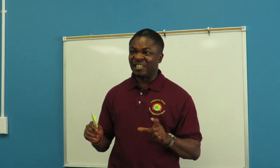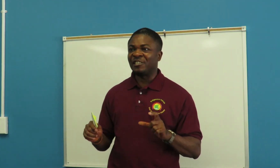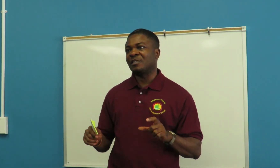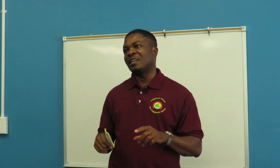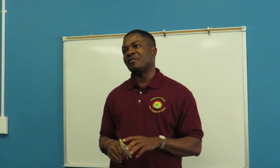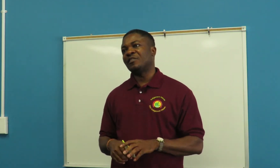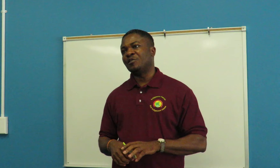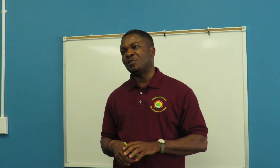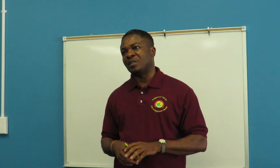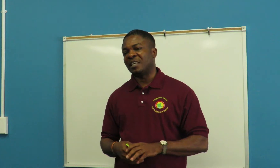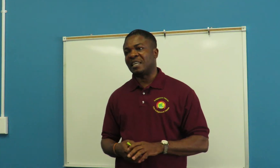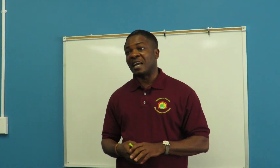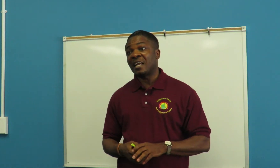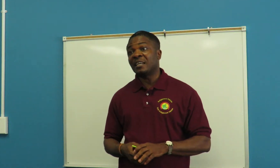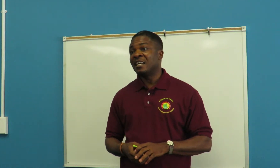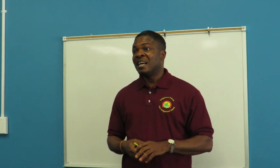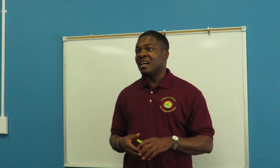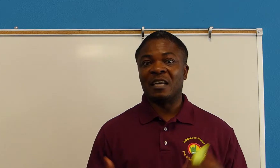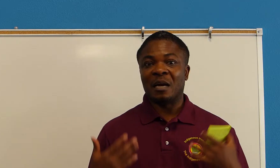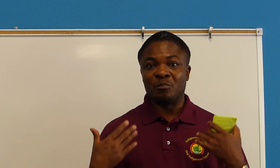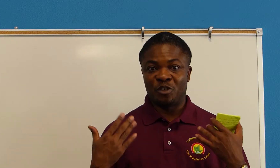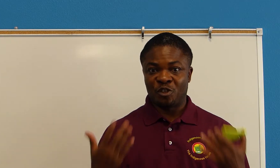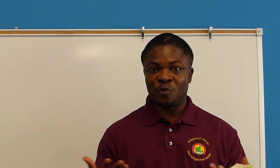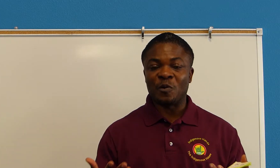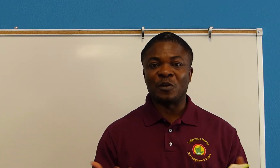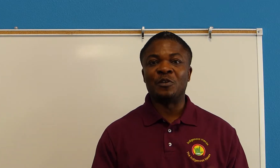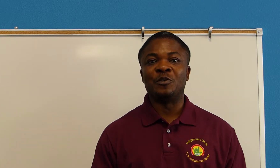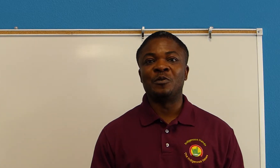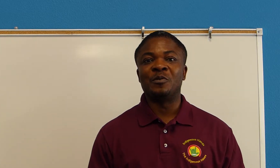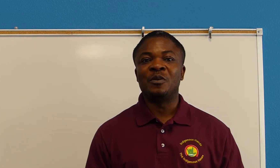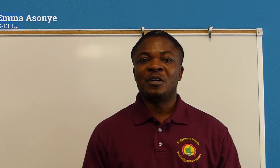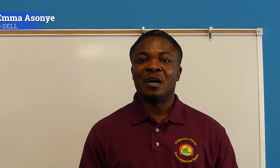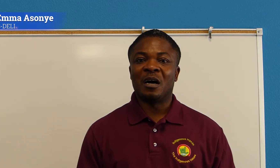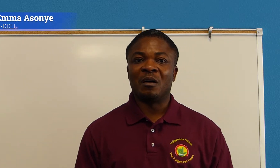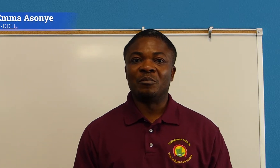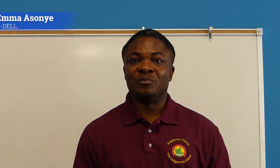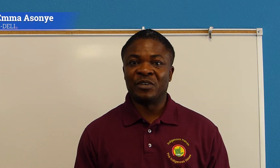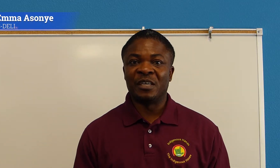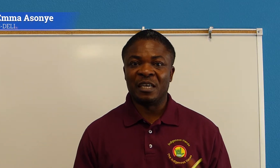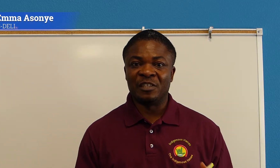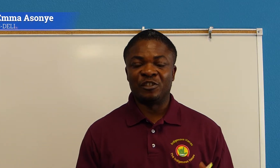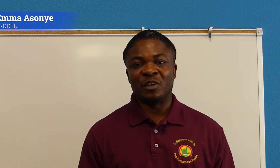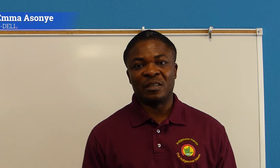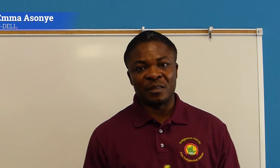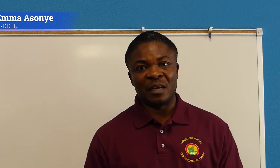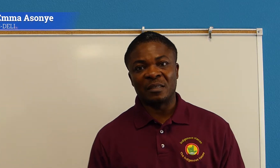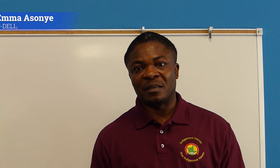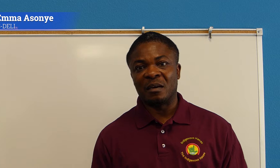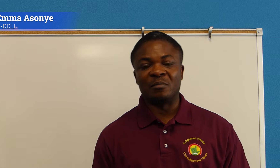signed language used in Ghana and I'm sure you really enjoyed that